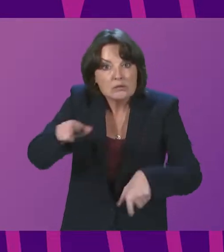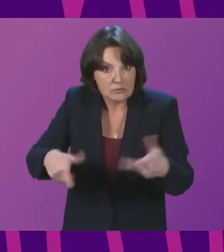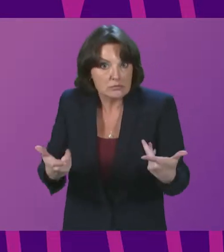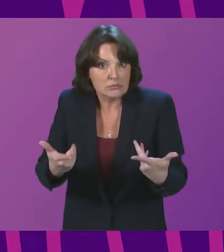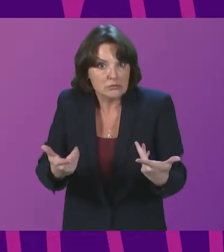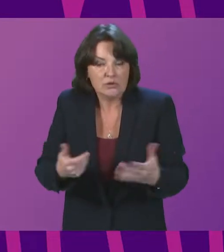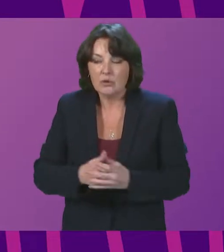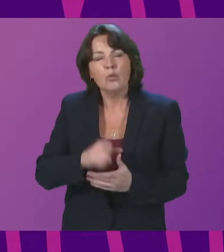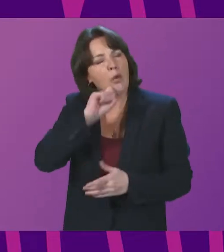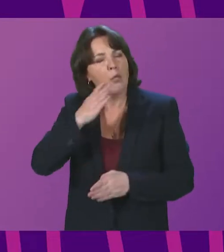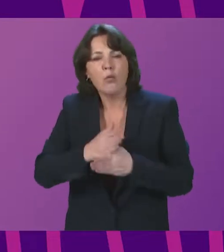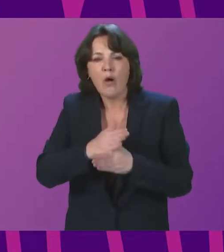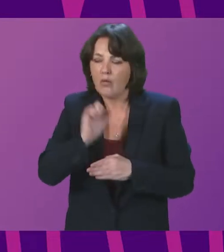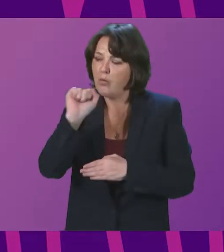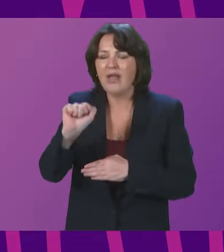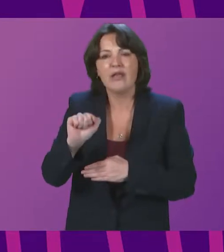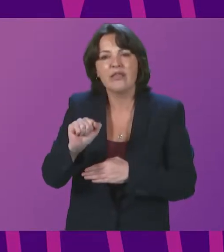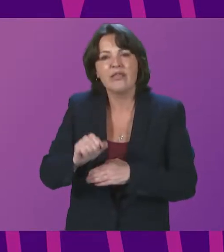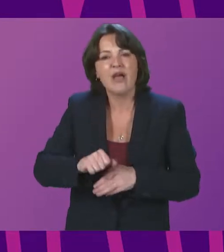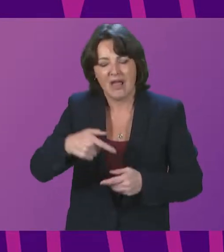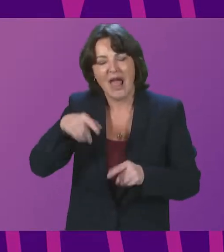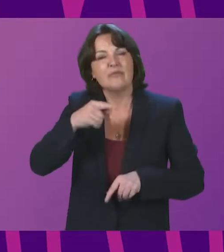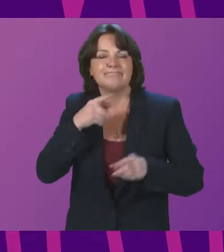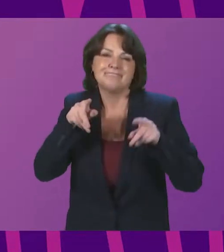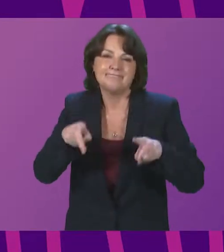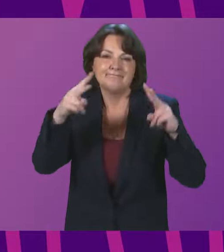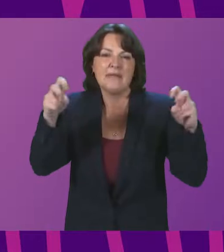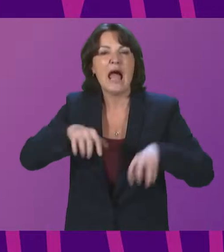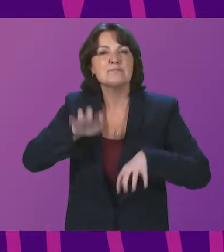We will work with the administrators to understand all potential options for the business and